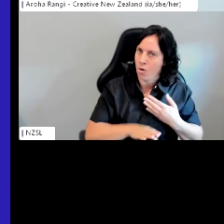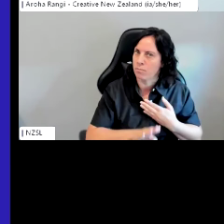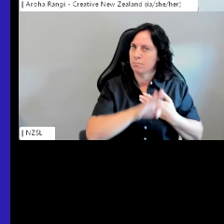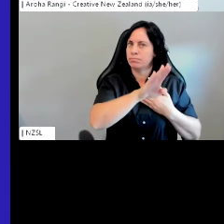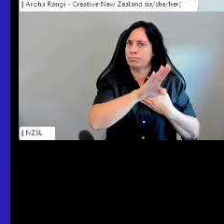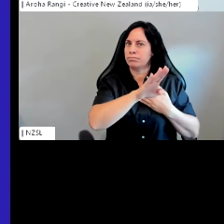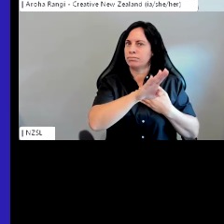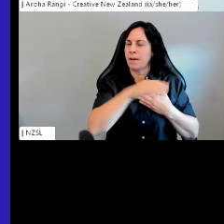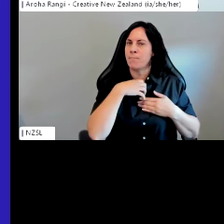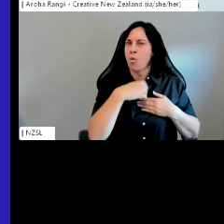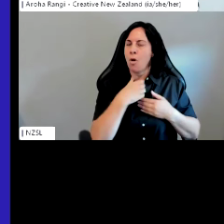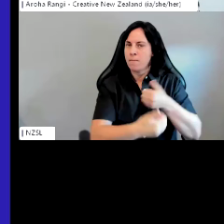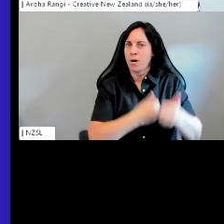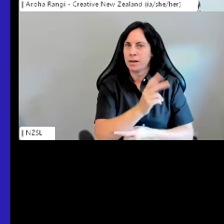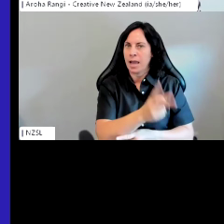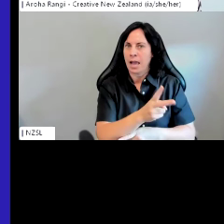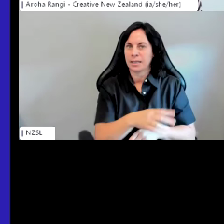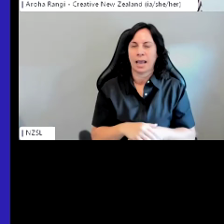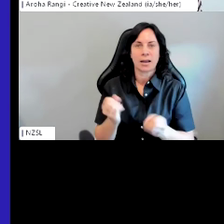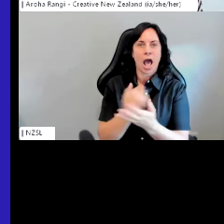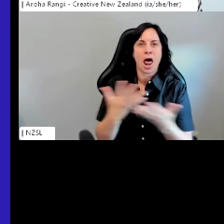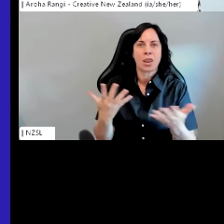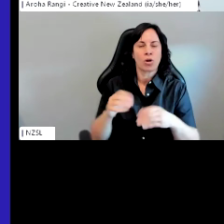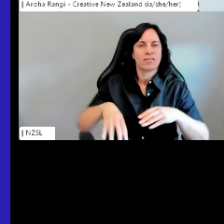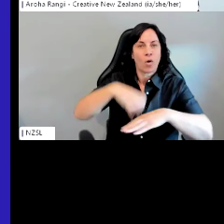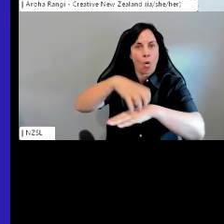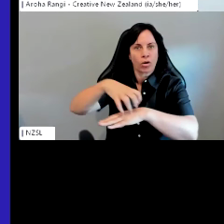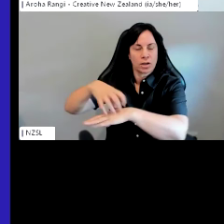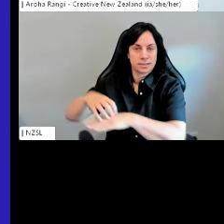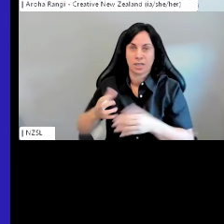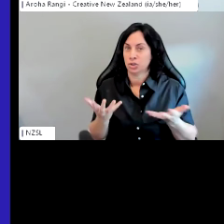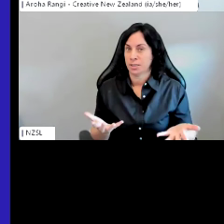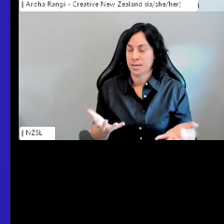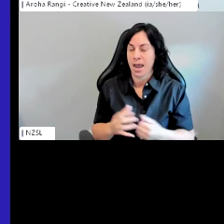uh, we've seen a lot of organizations, um, well, some organizations have got,